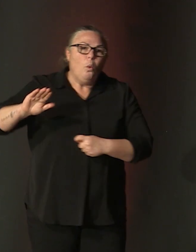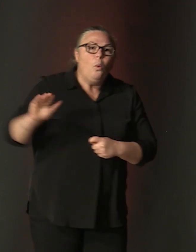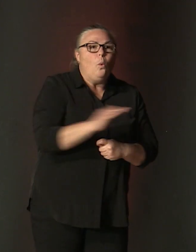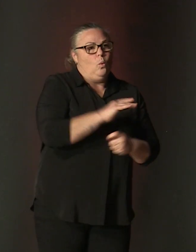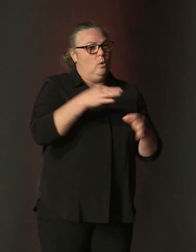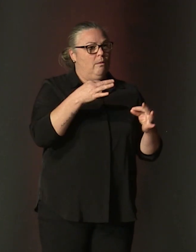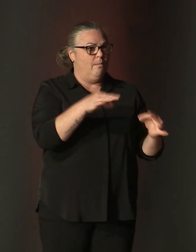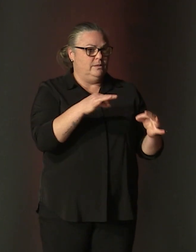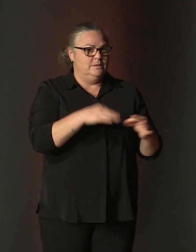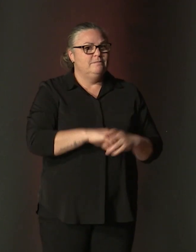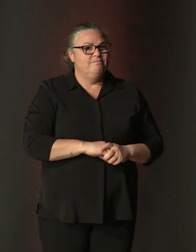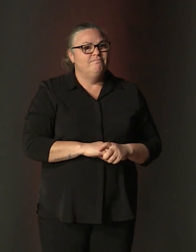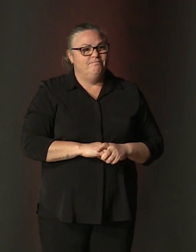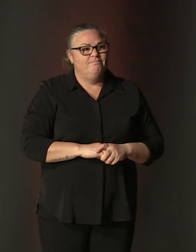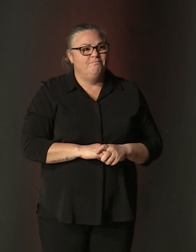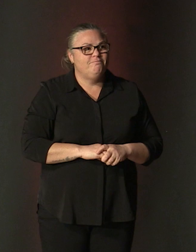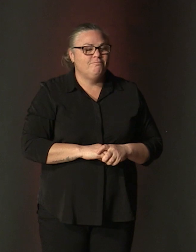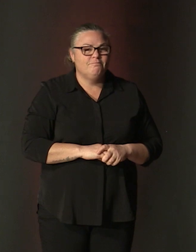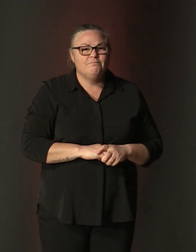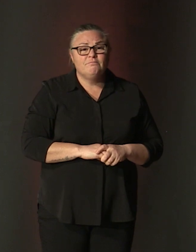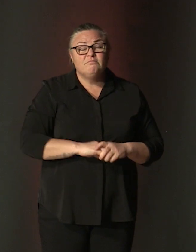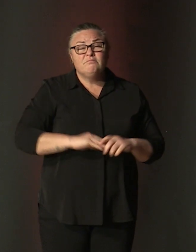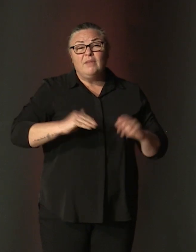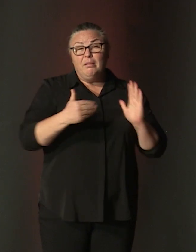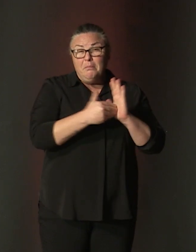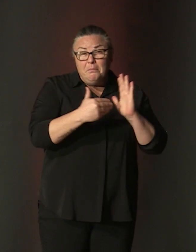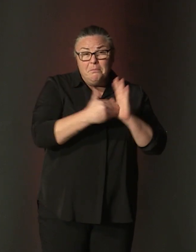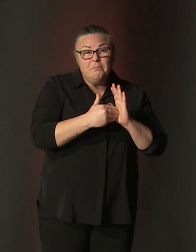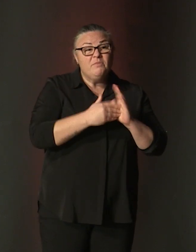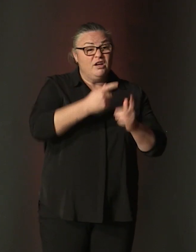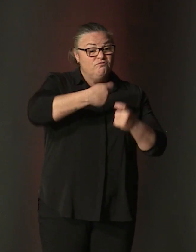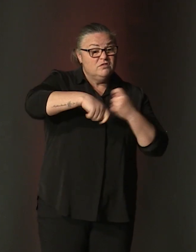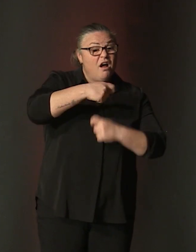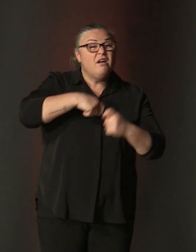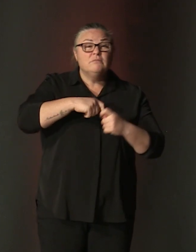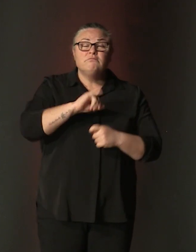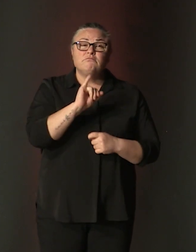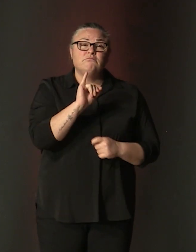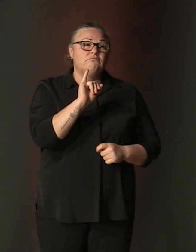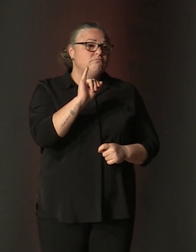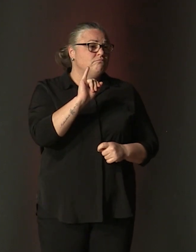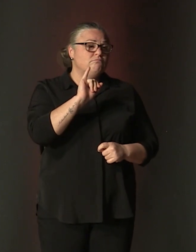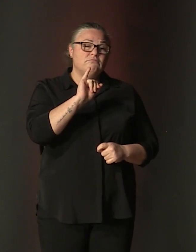In Australia, we recycle less than 13% of our plastic waste.